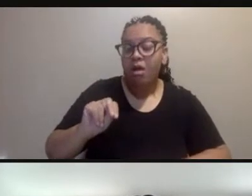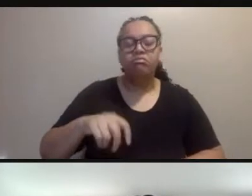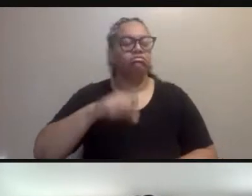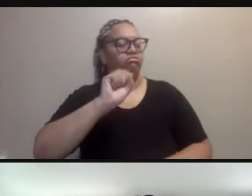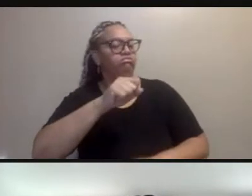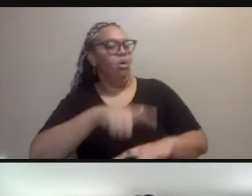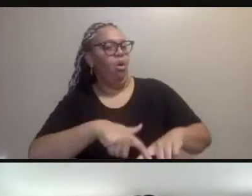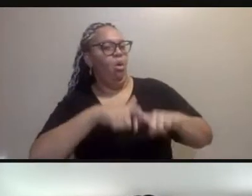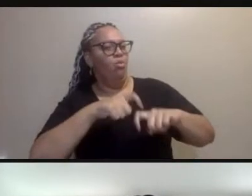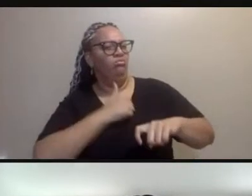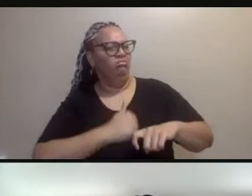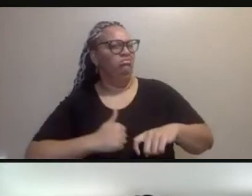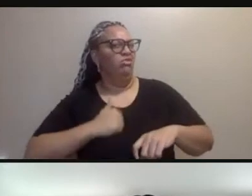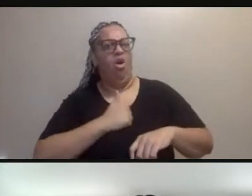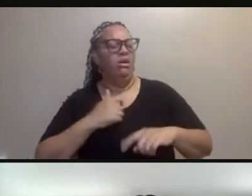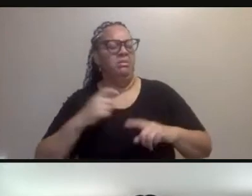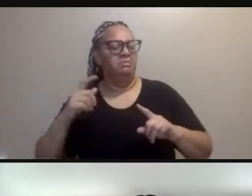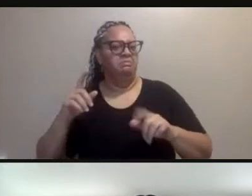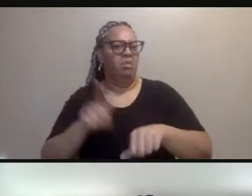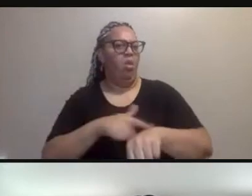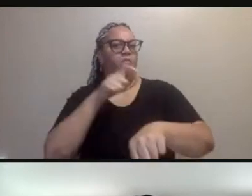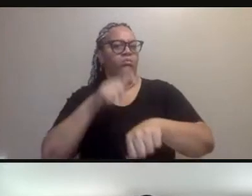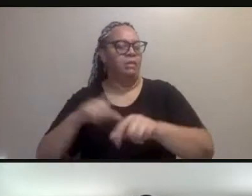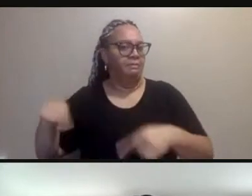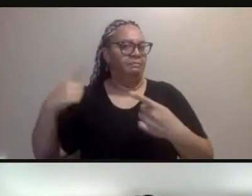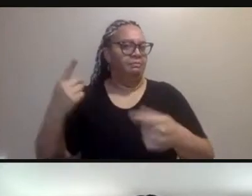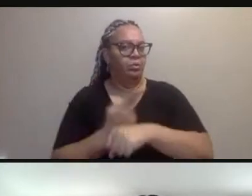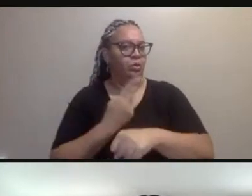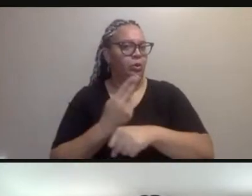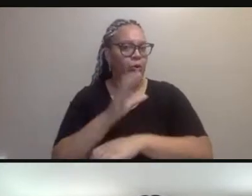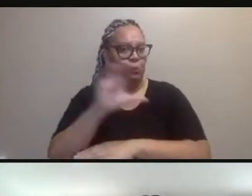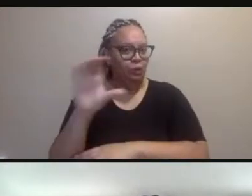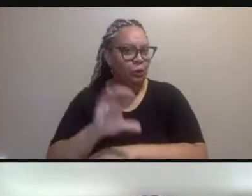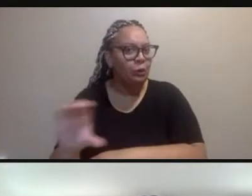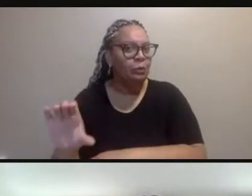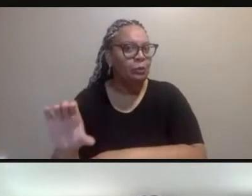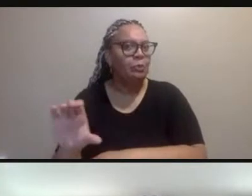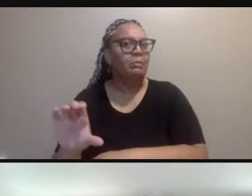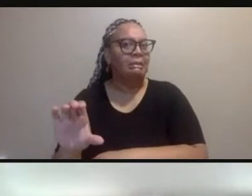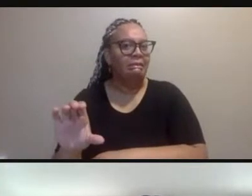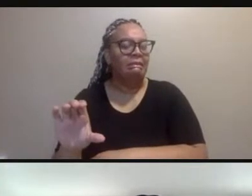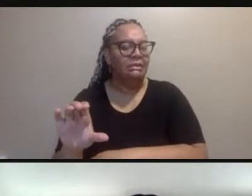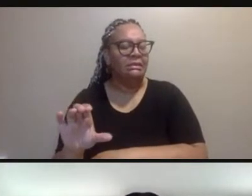I'M HERE. GREAT. ARE YOU ABLE TO TURN YOUR